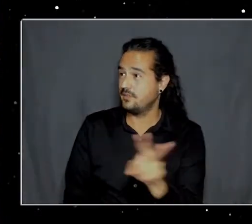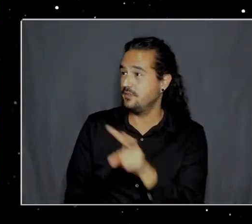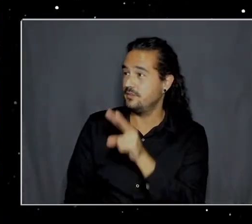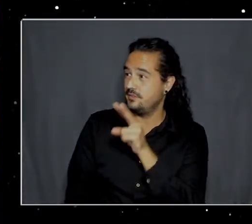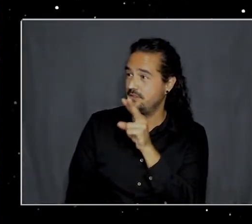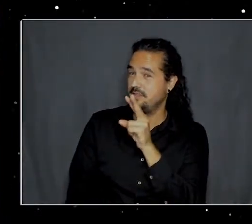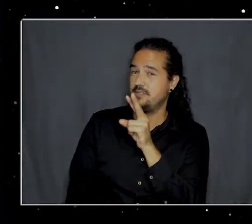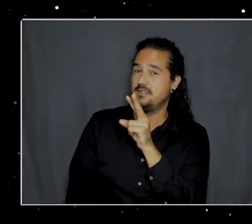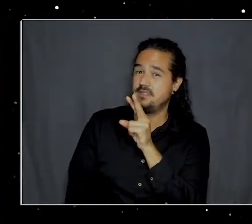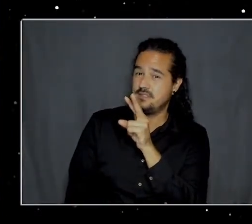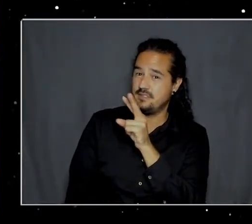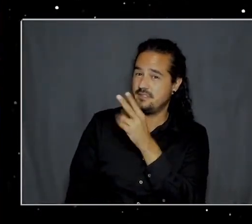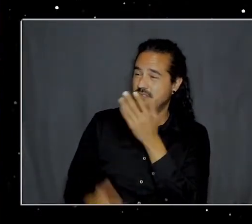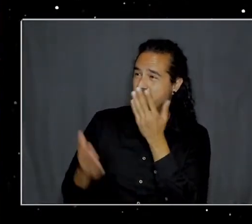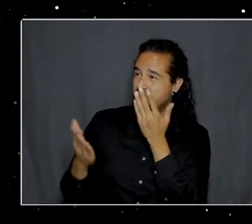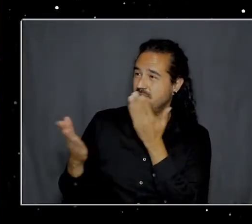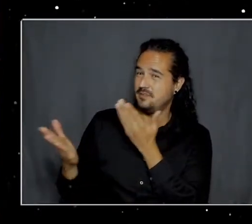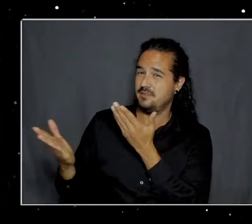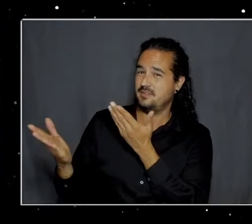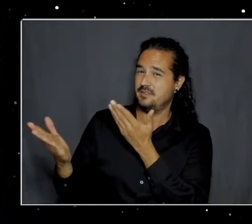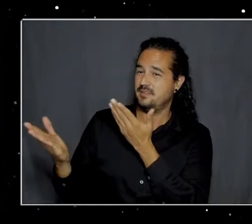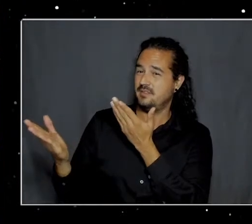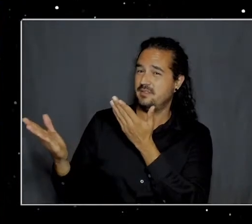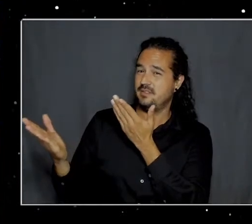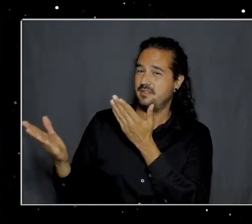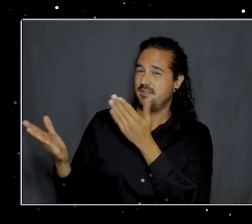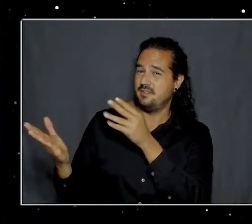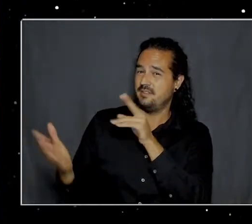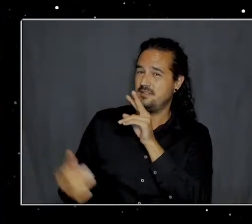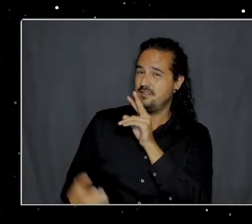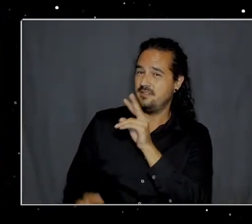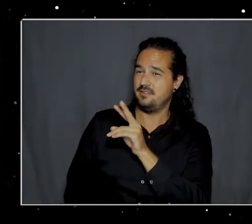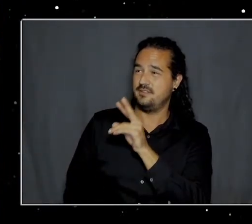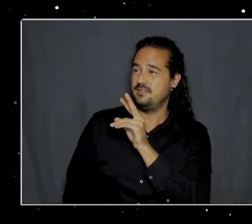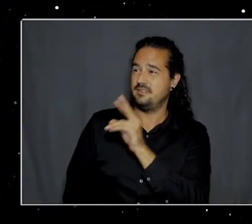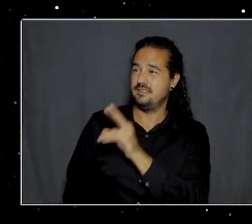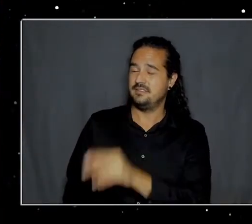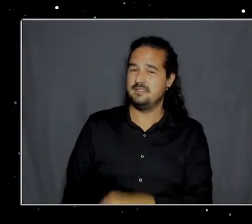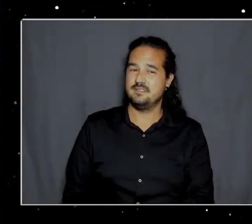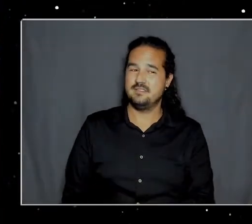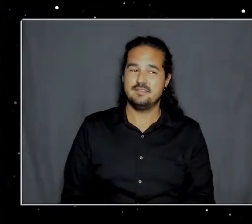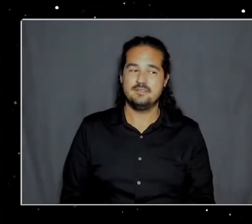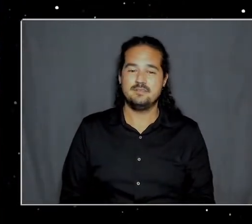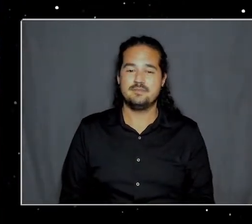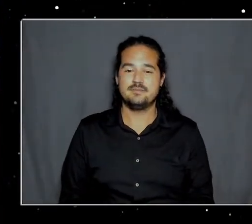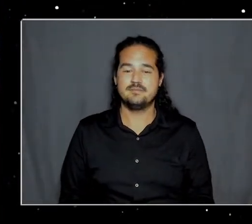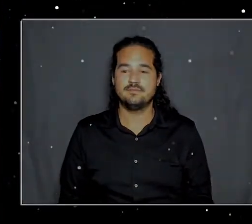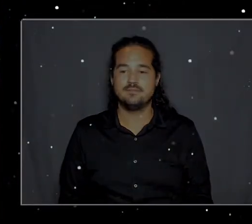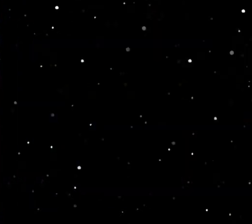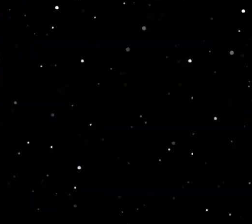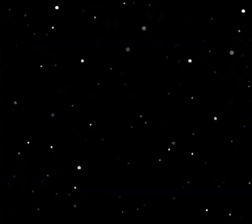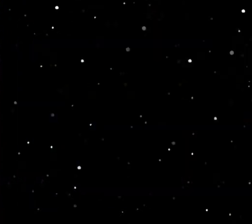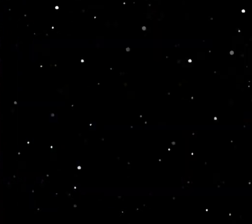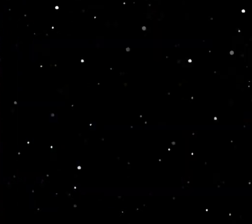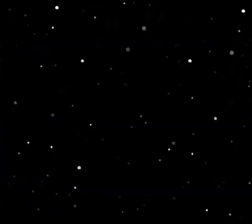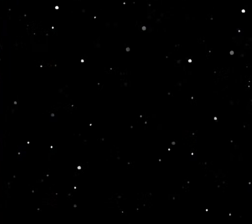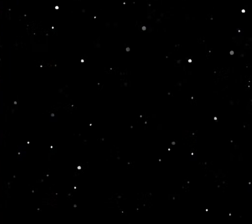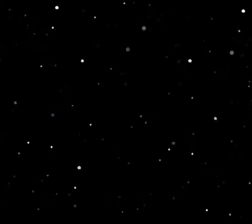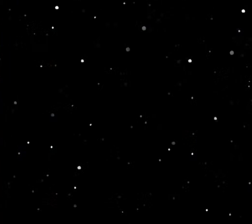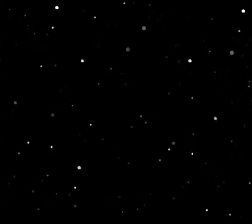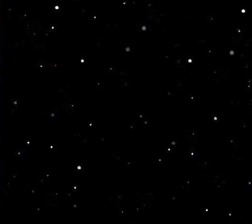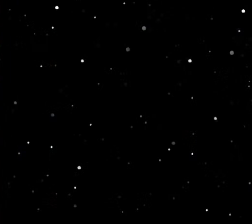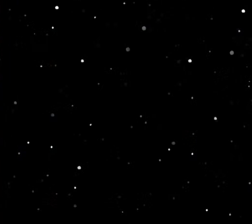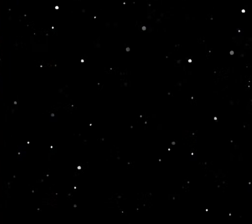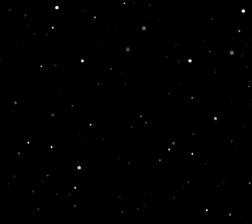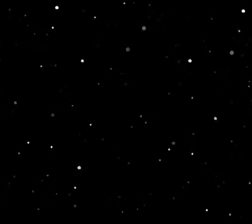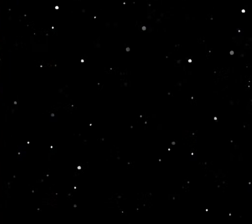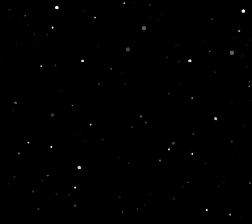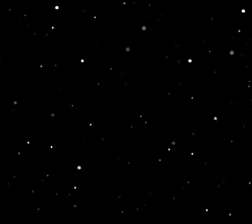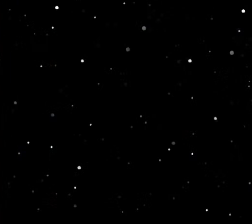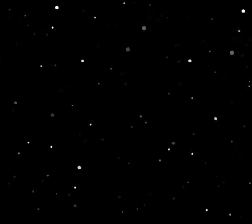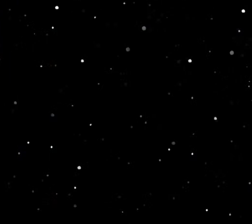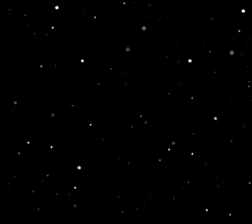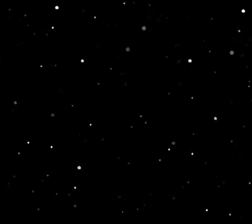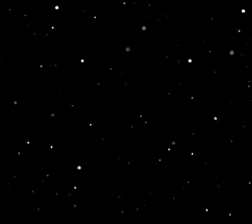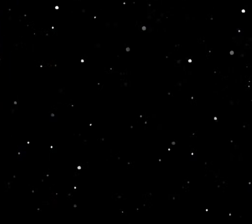LOOKIN' IN YOUR, LOOKIN' IN YOUR